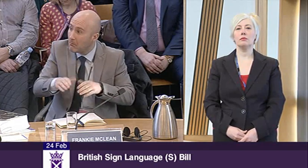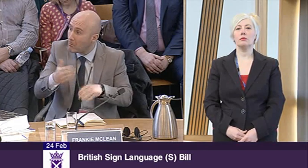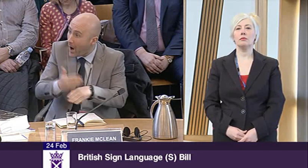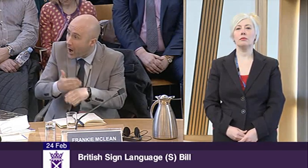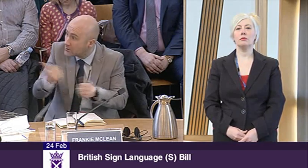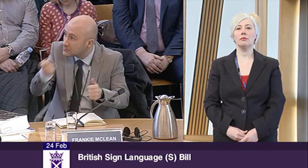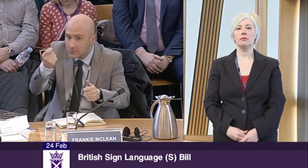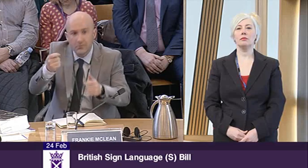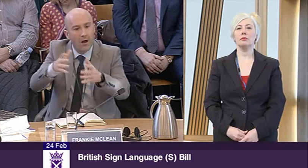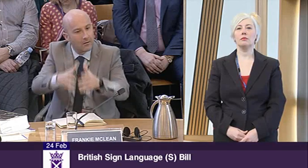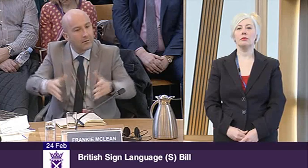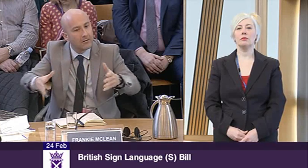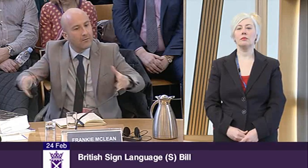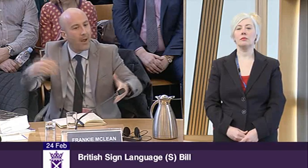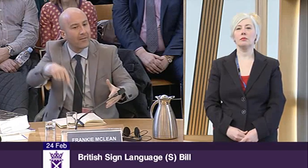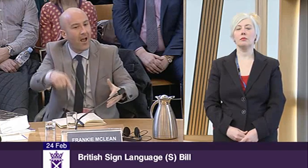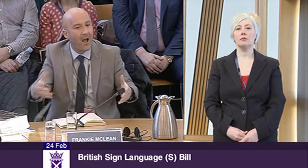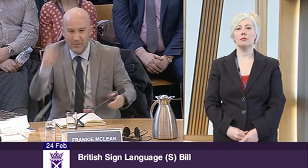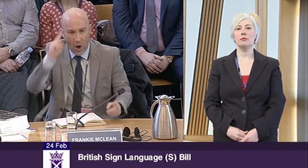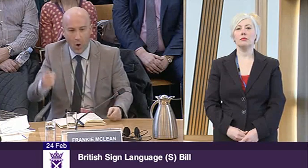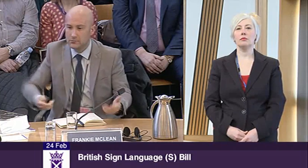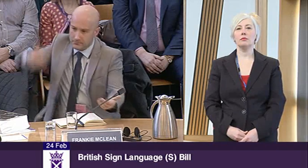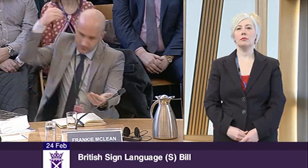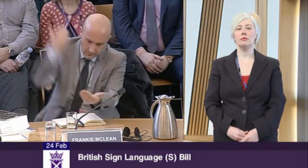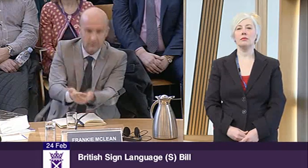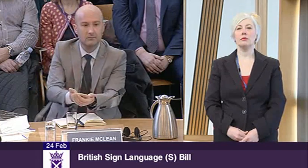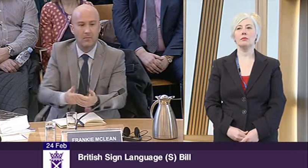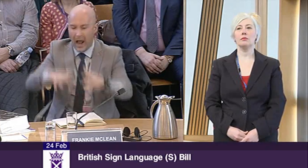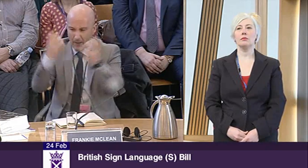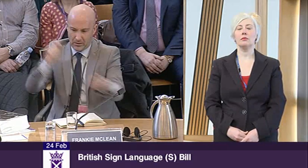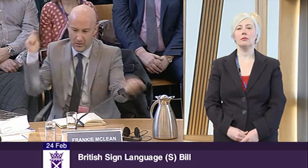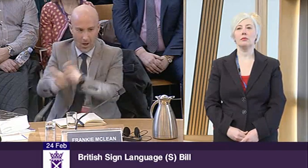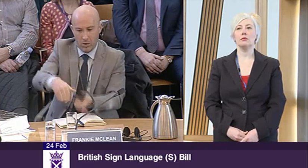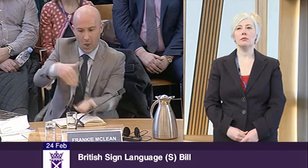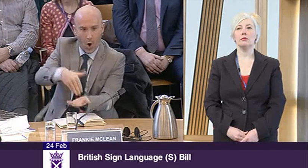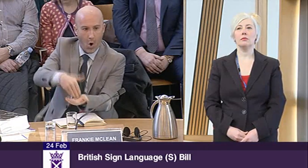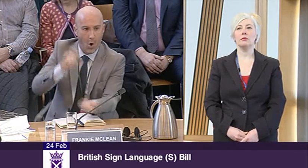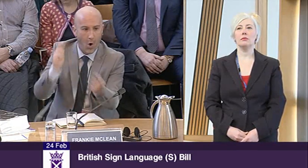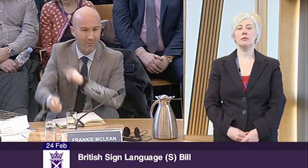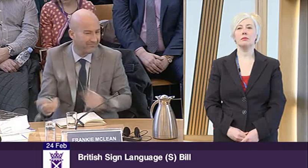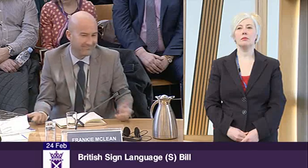might be quite concerned and anxious about this, but the bill would be a good and useful